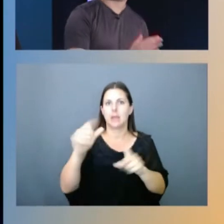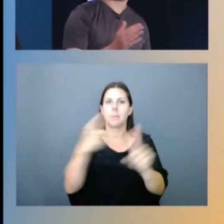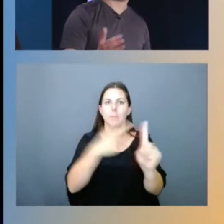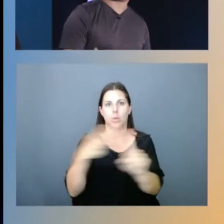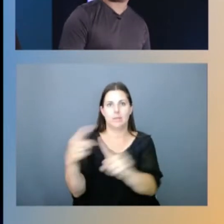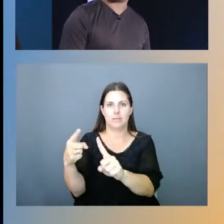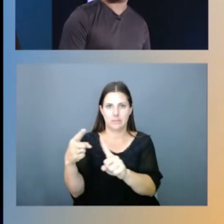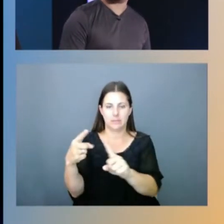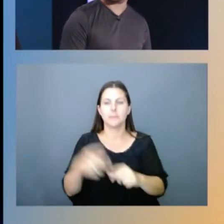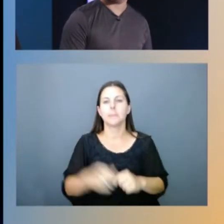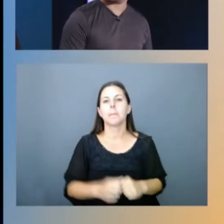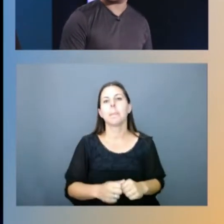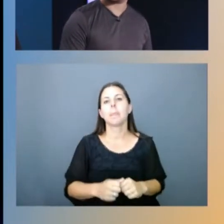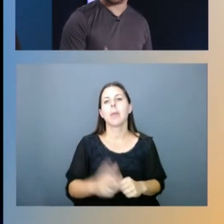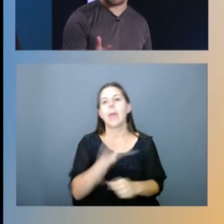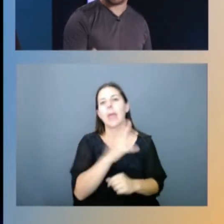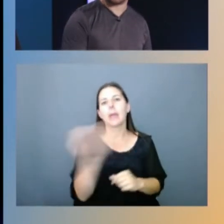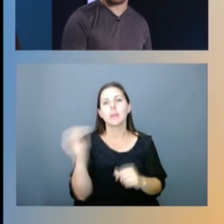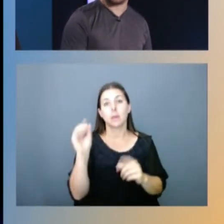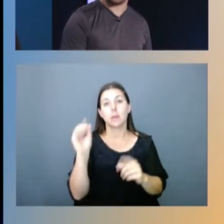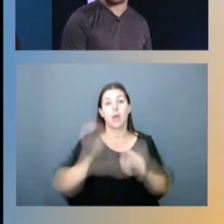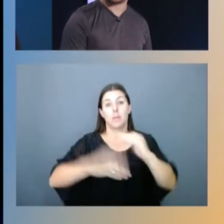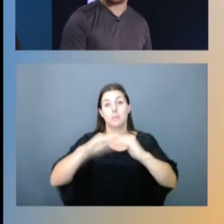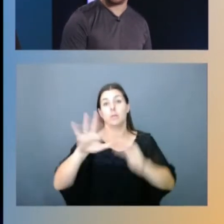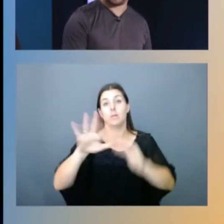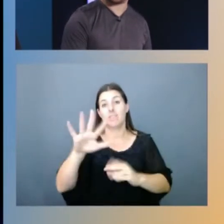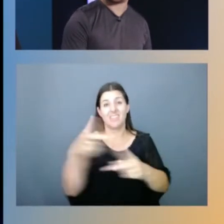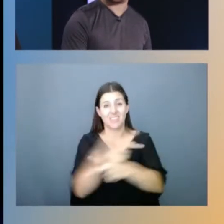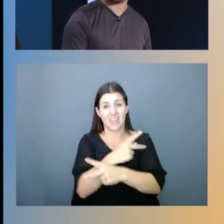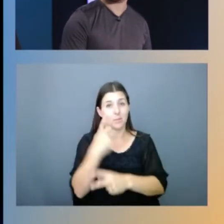and all the way to five X for float32 data type,